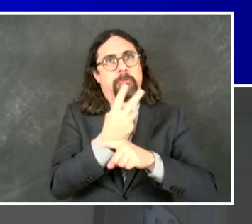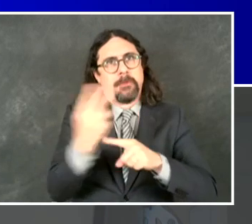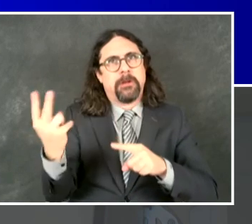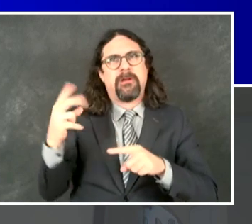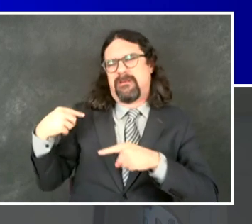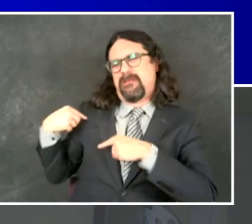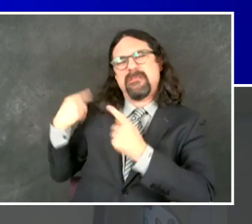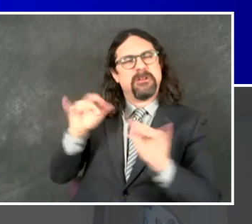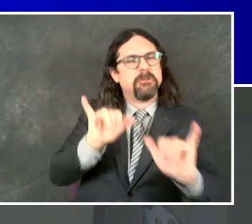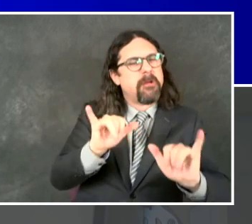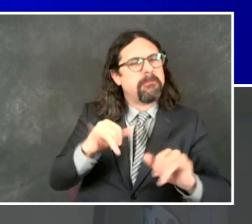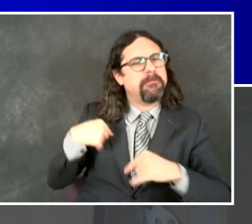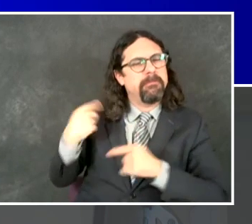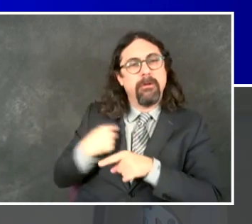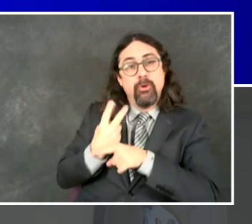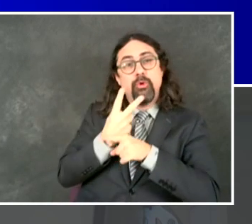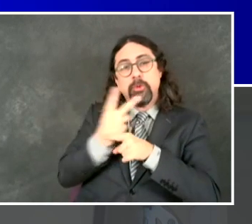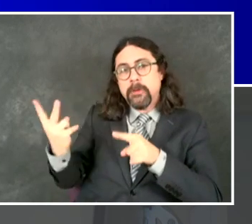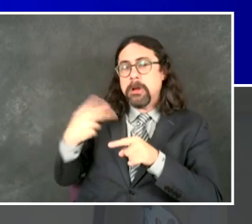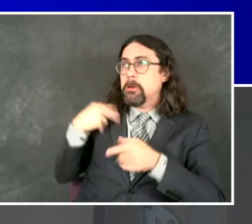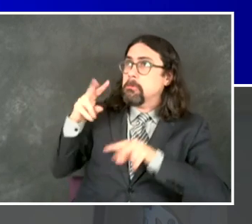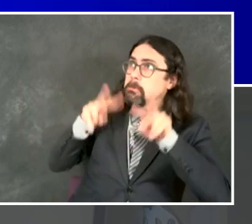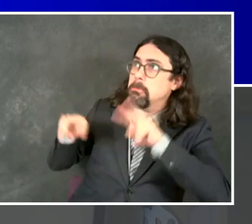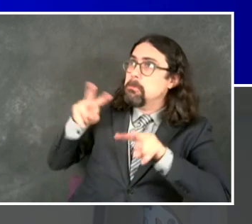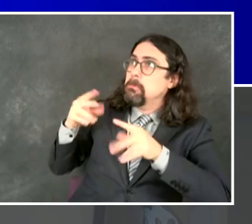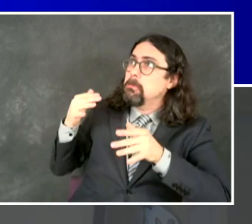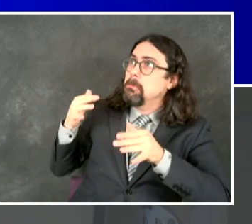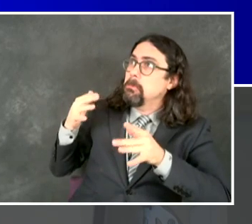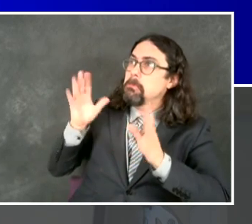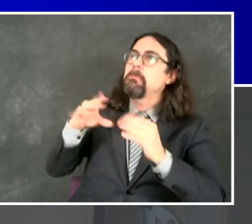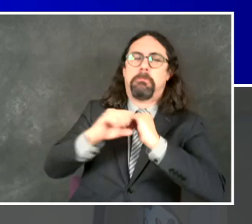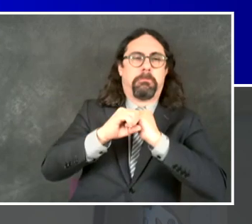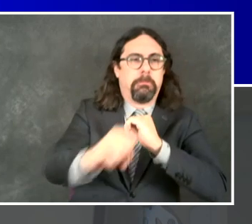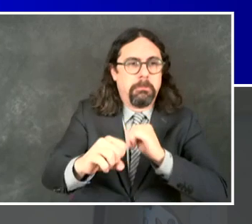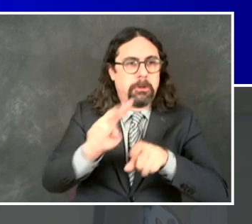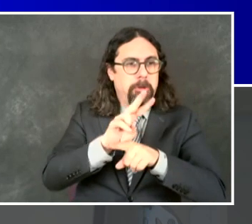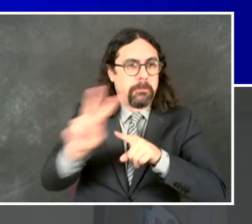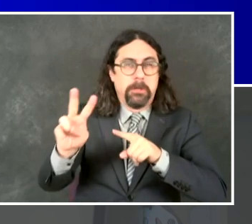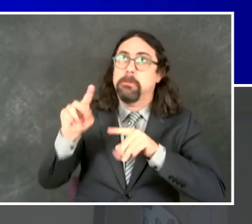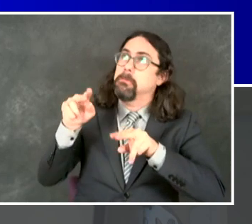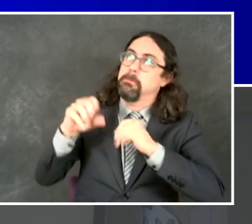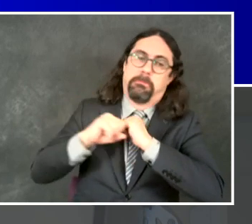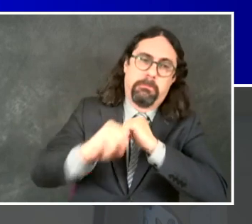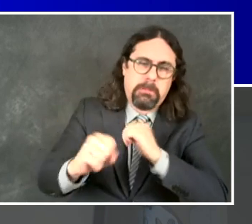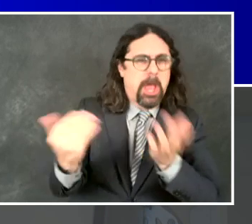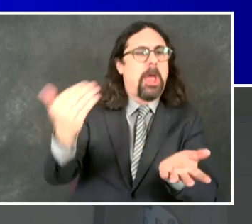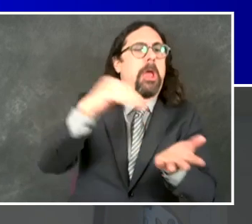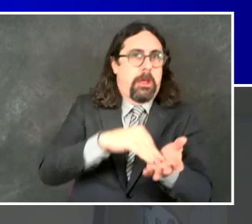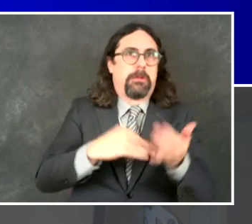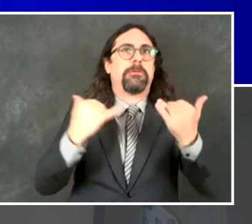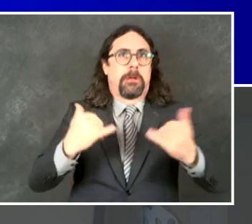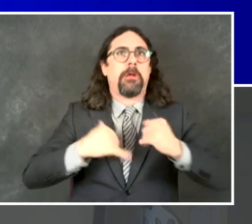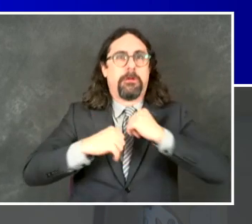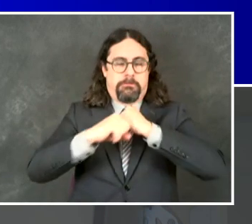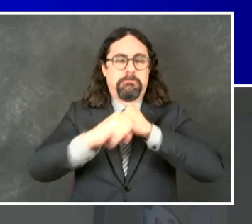DOING THAT FOR THE FORESEEABLE FUTURE AND JUDGE EACH TIME, WHAT MAKES SENSE, BUT I AM HERE TO